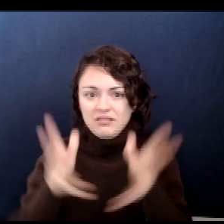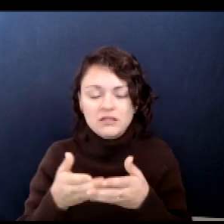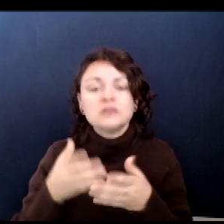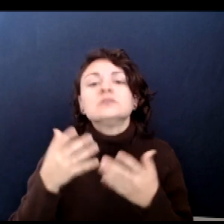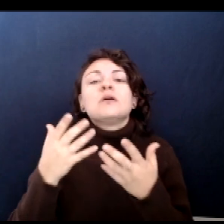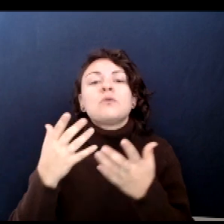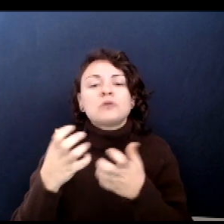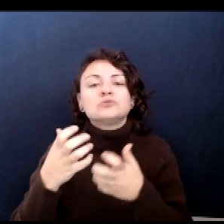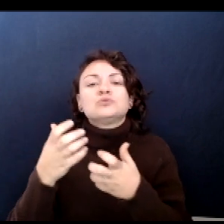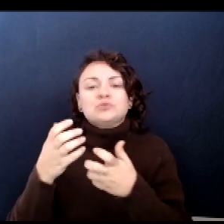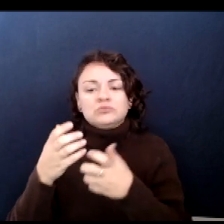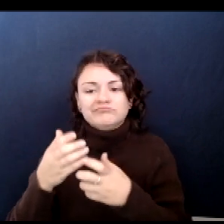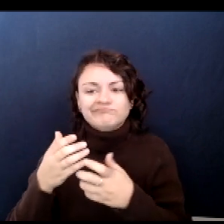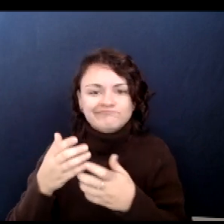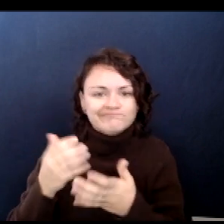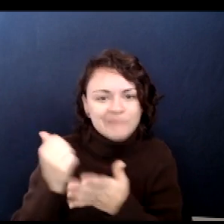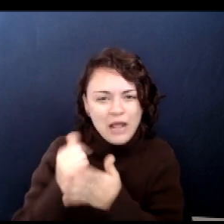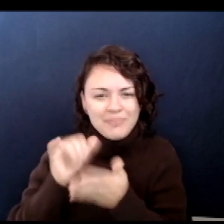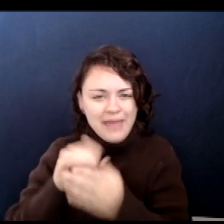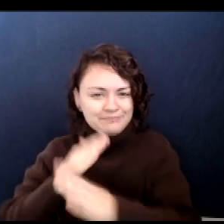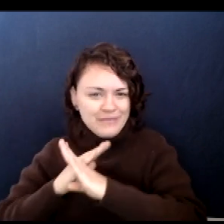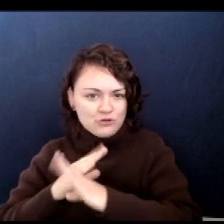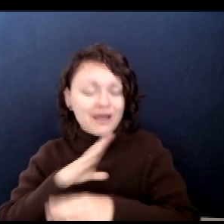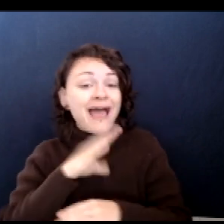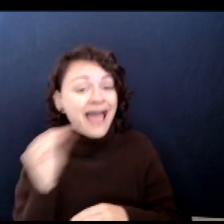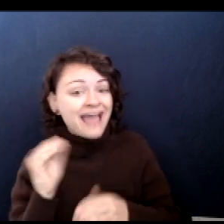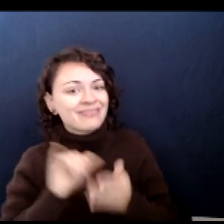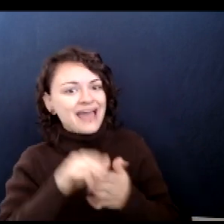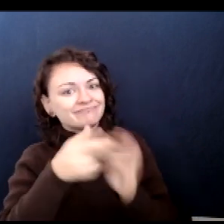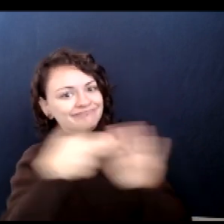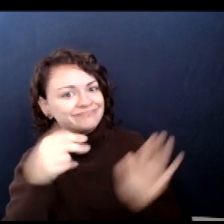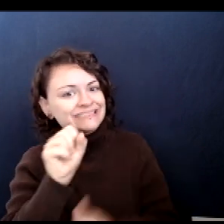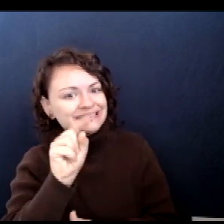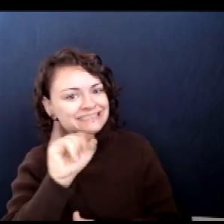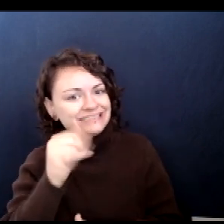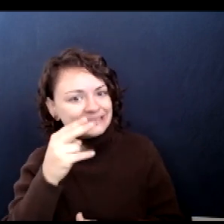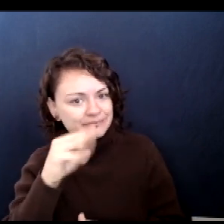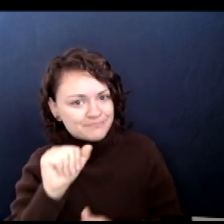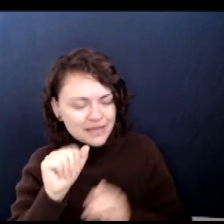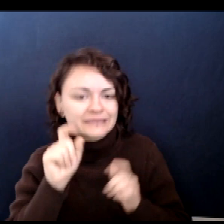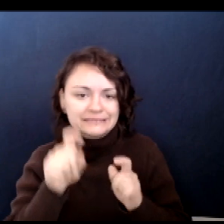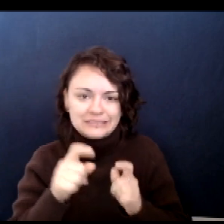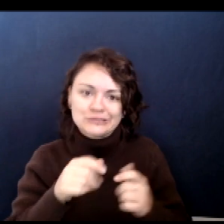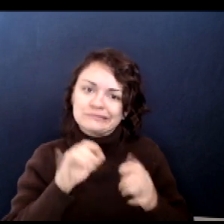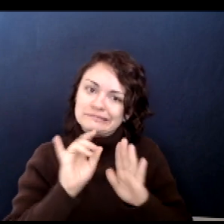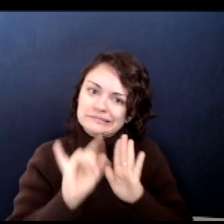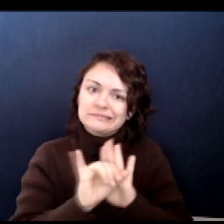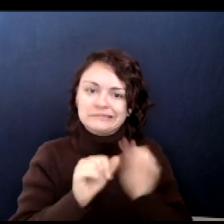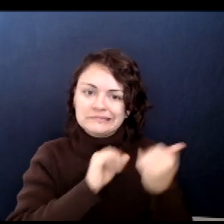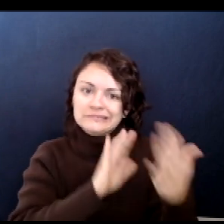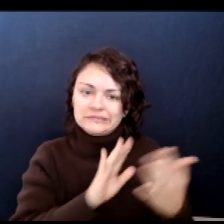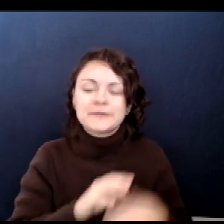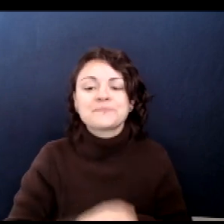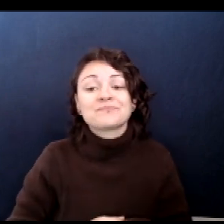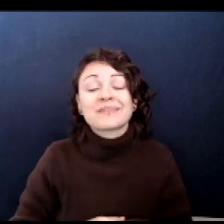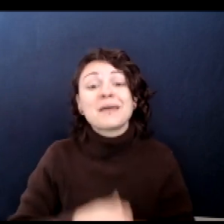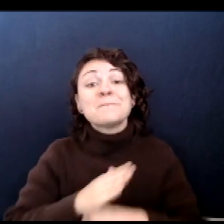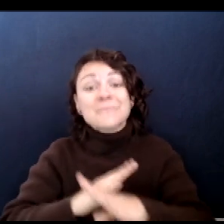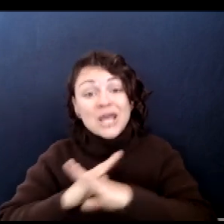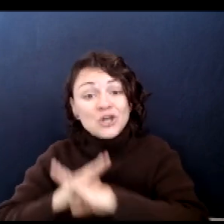especially for mental health, we heard a lot about this. The need to identify barriers to HCBS to specific cultural communities.